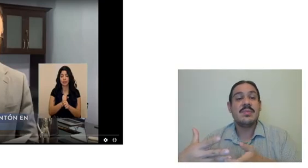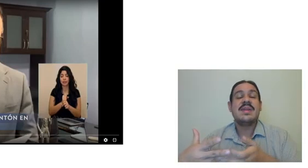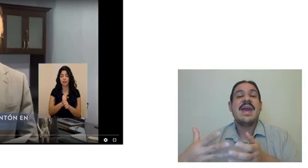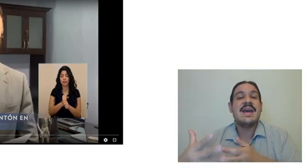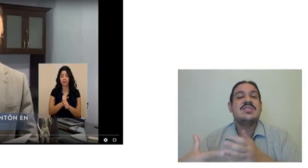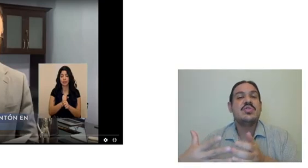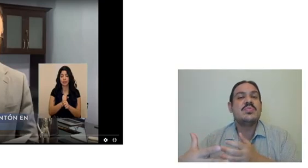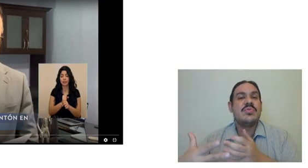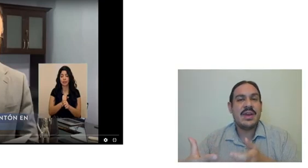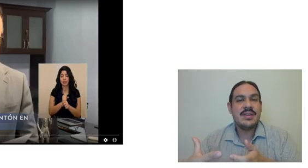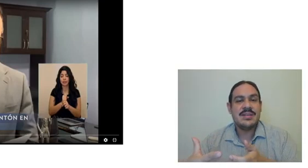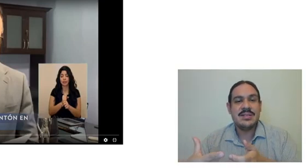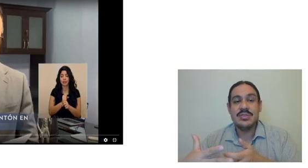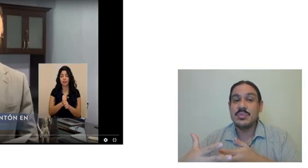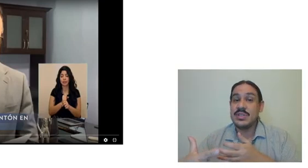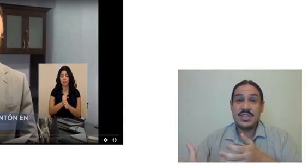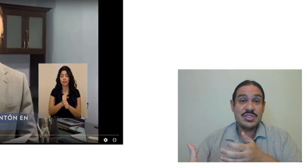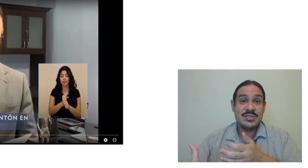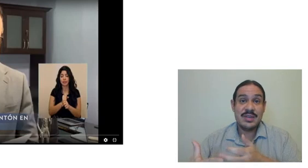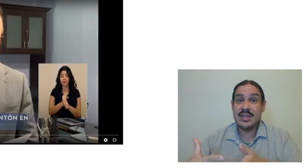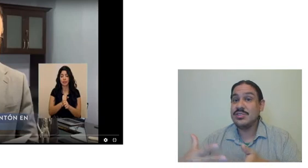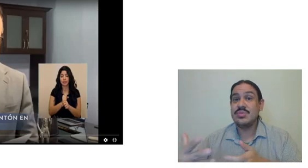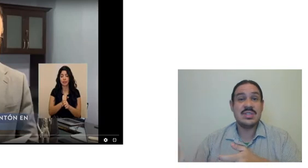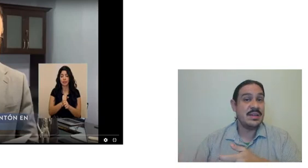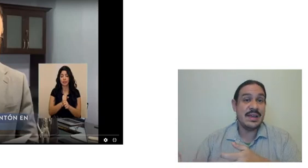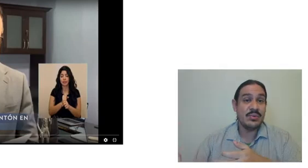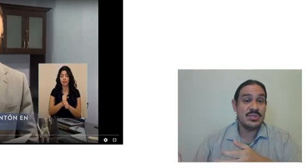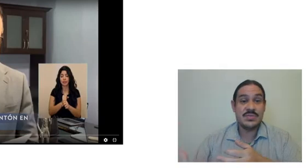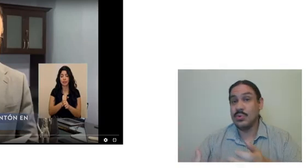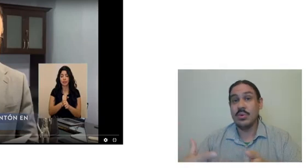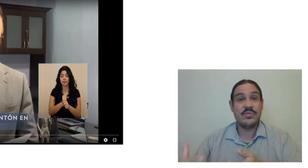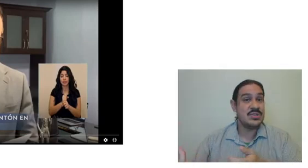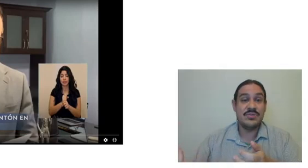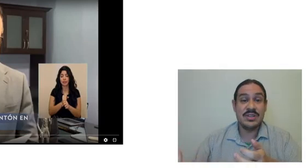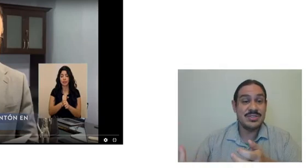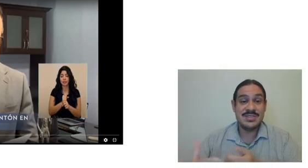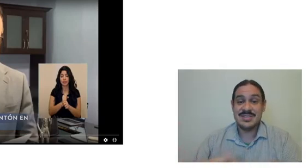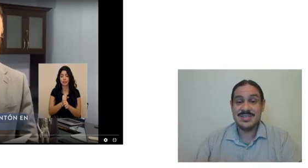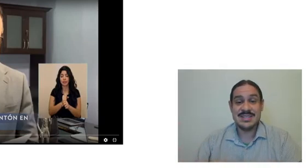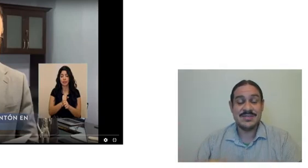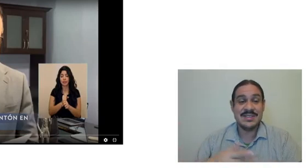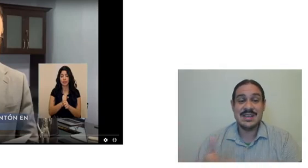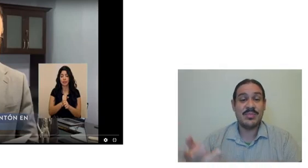the Lesco